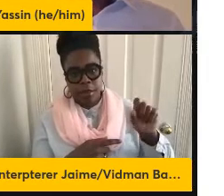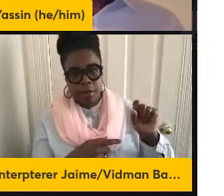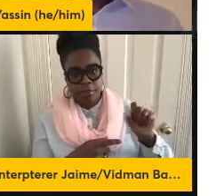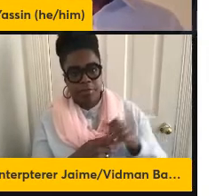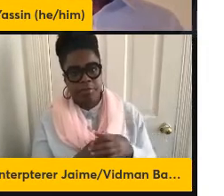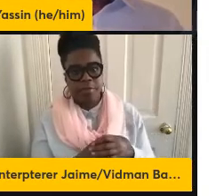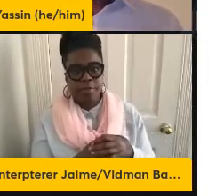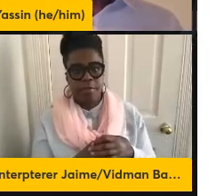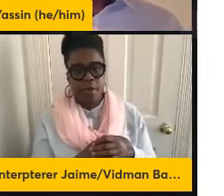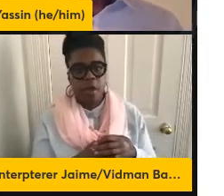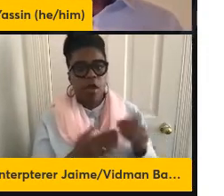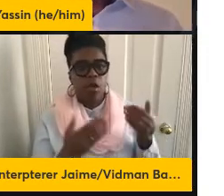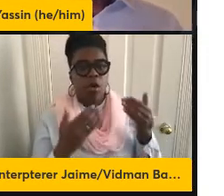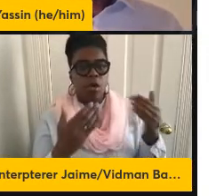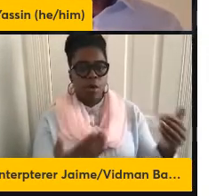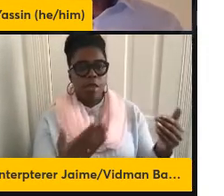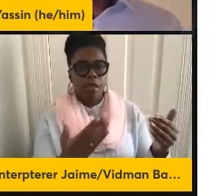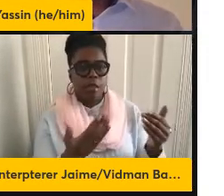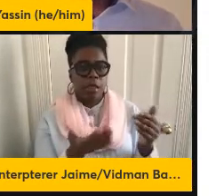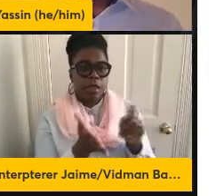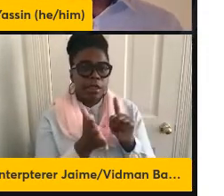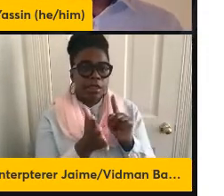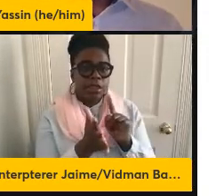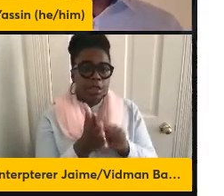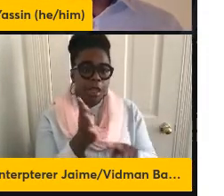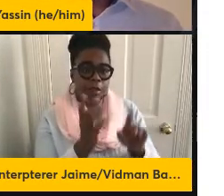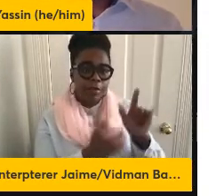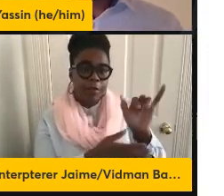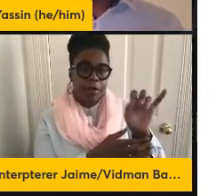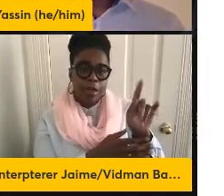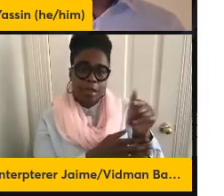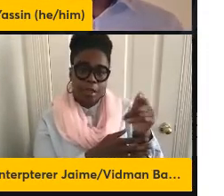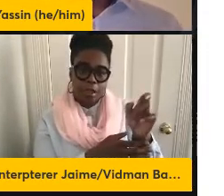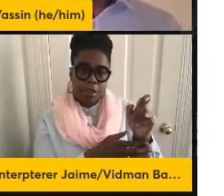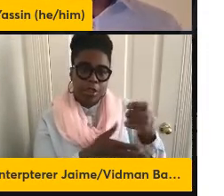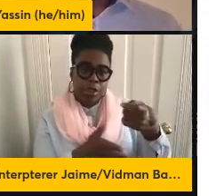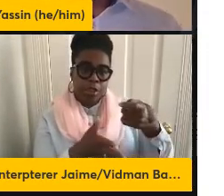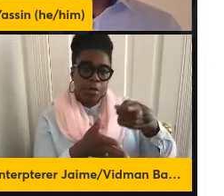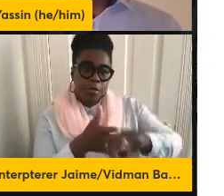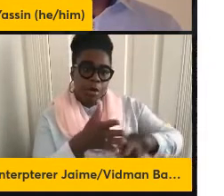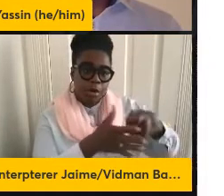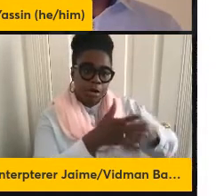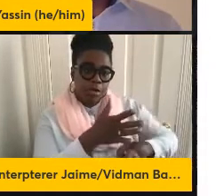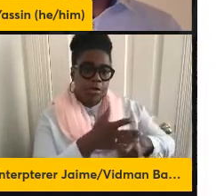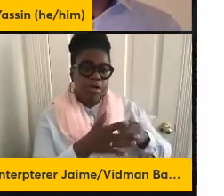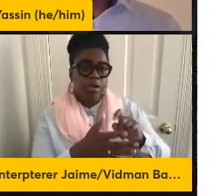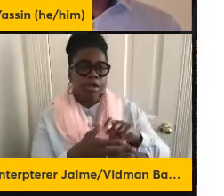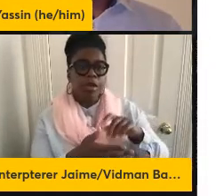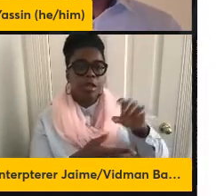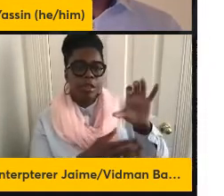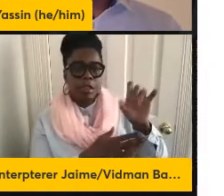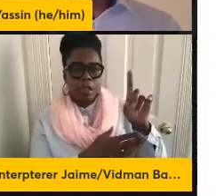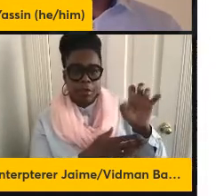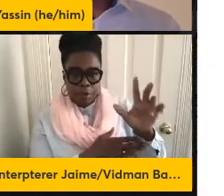went on and stained for the typical lineage markers in order to define this population. So we stained for CD three CD nine, so